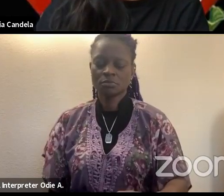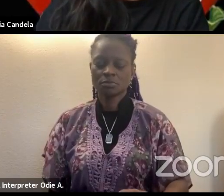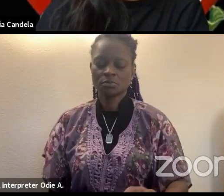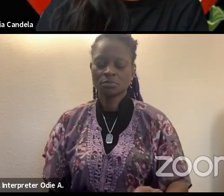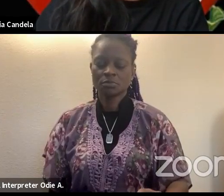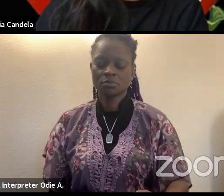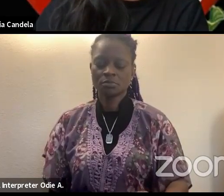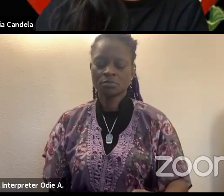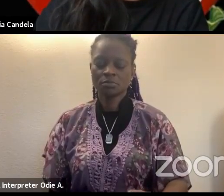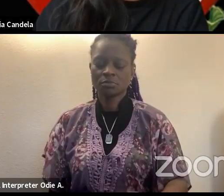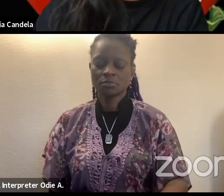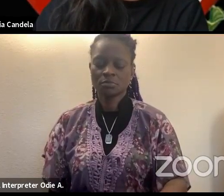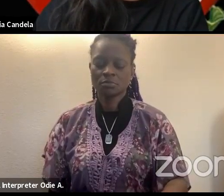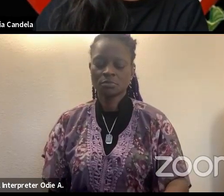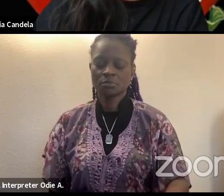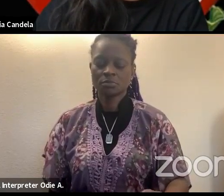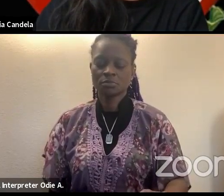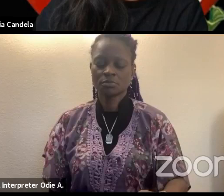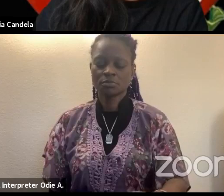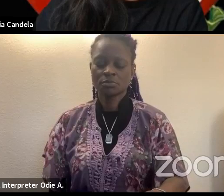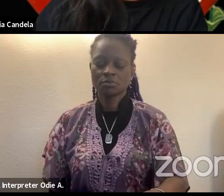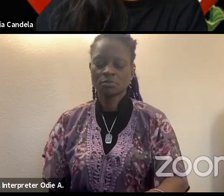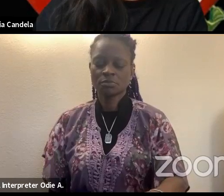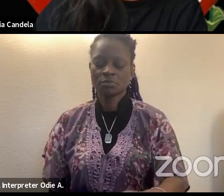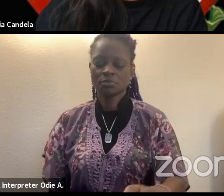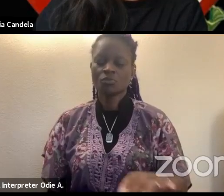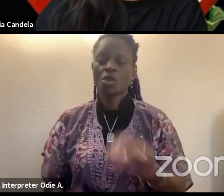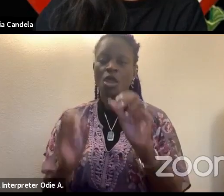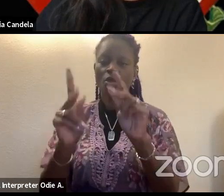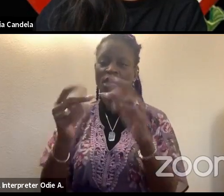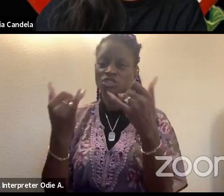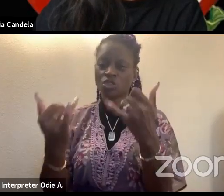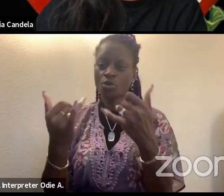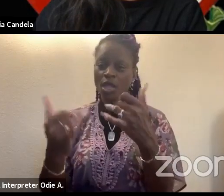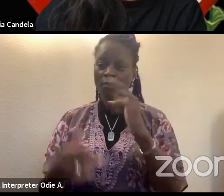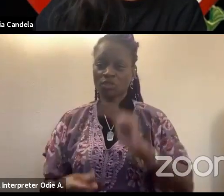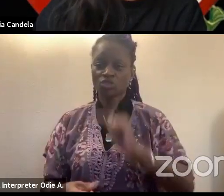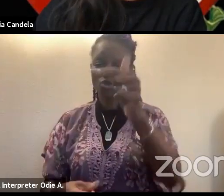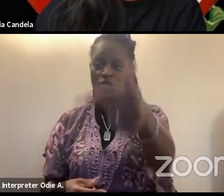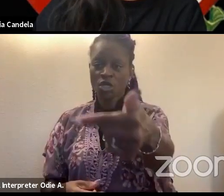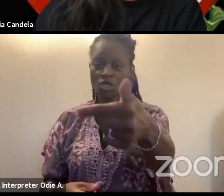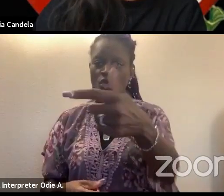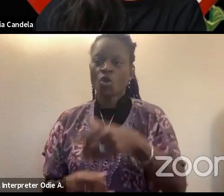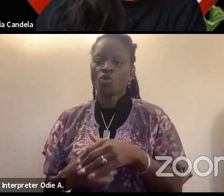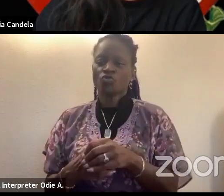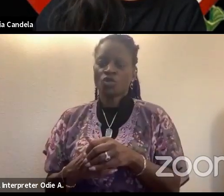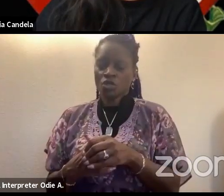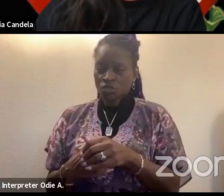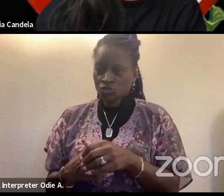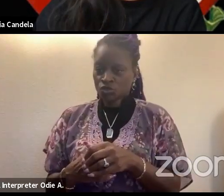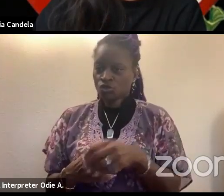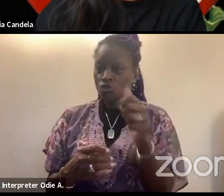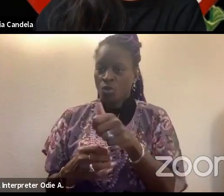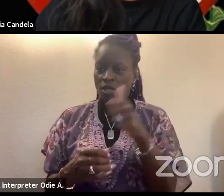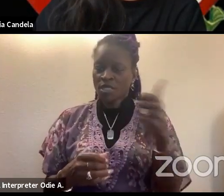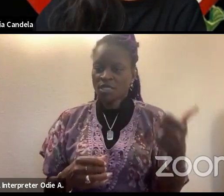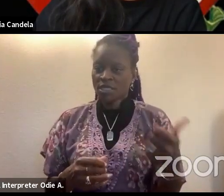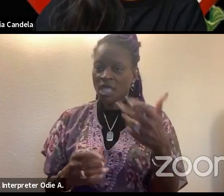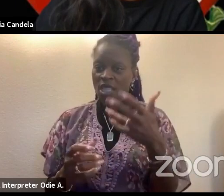to help address our equity based approach to the vaccine campaign for our community. Daniel.